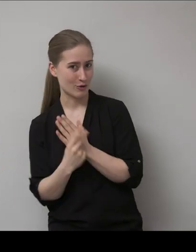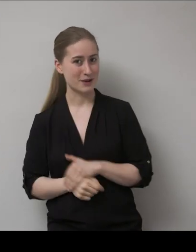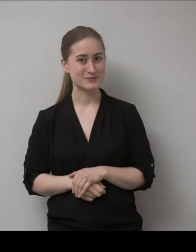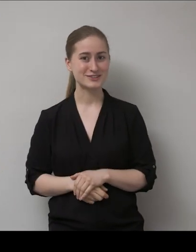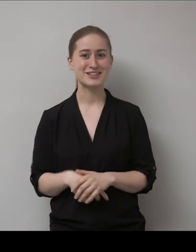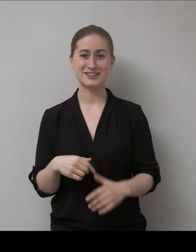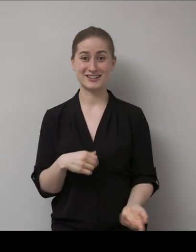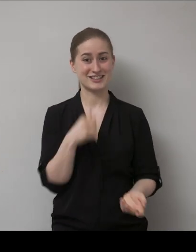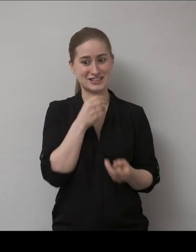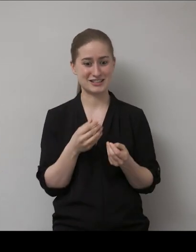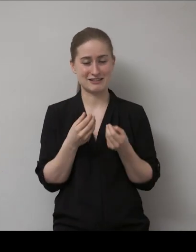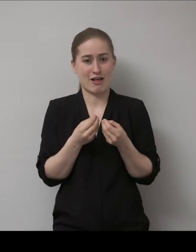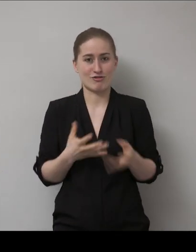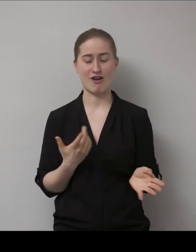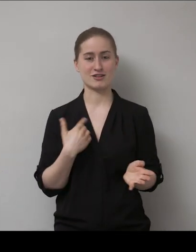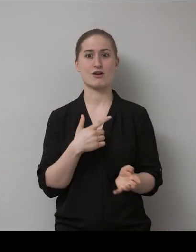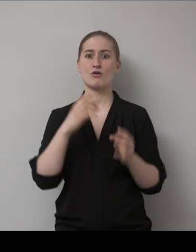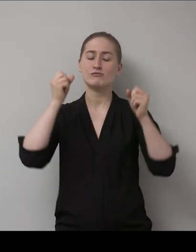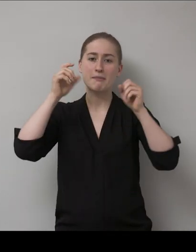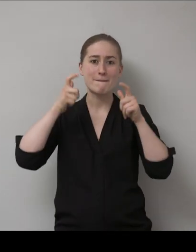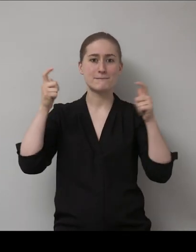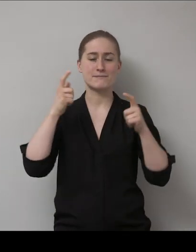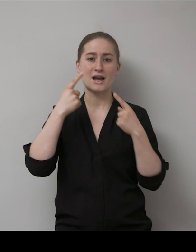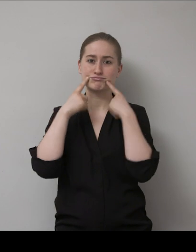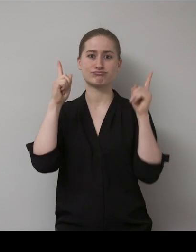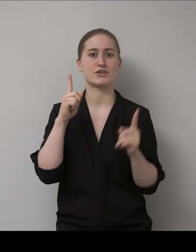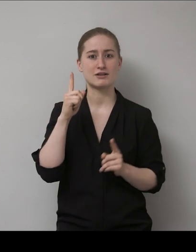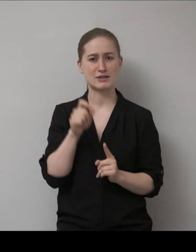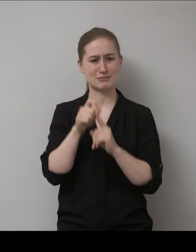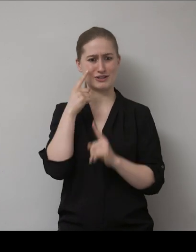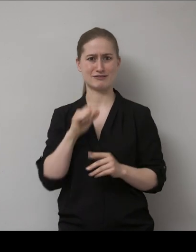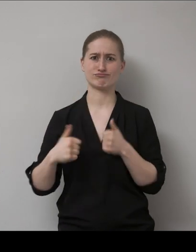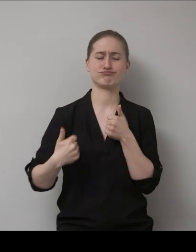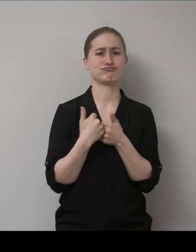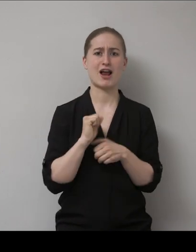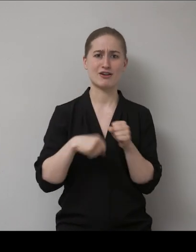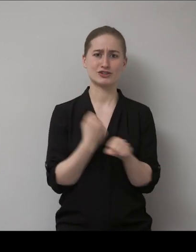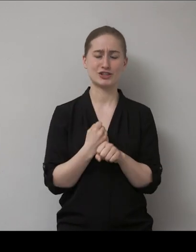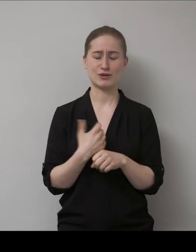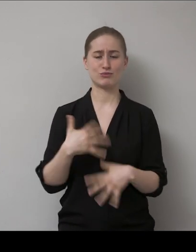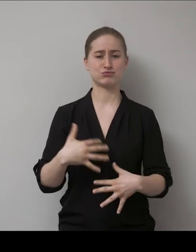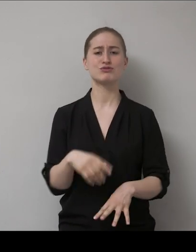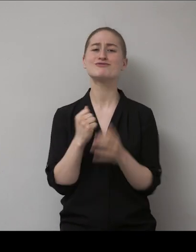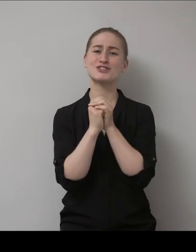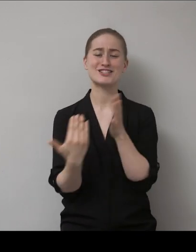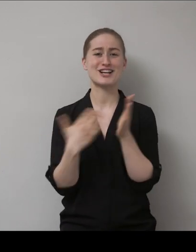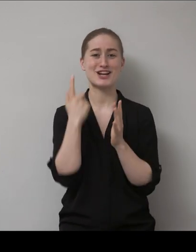It is not lost on us what a huge achievement this is, especially in this, of most challenging years. So congratulations, again, to you,